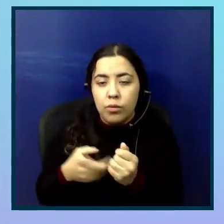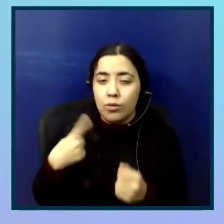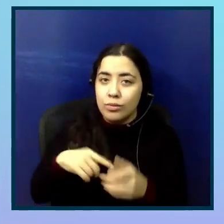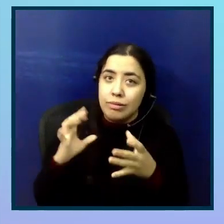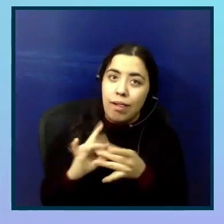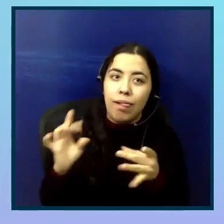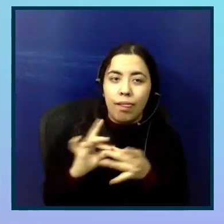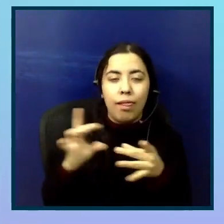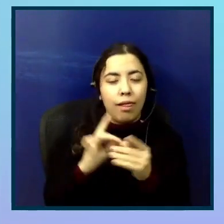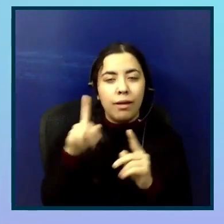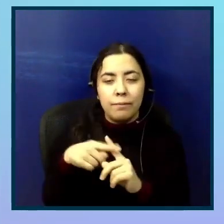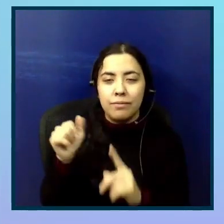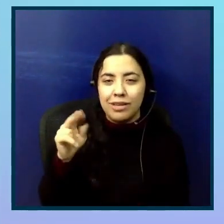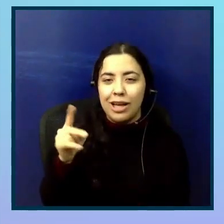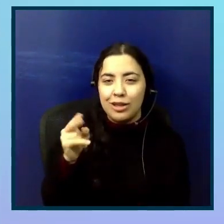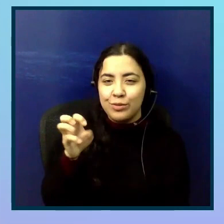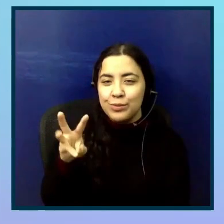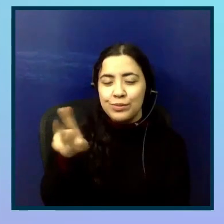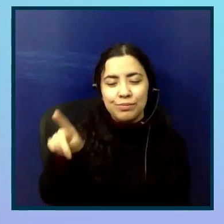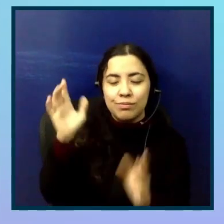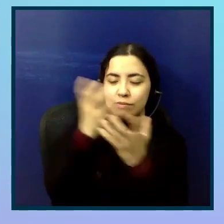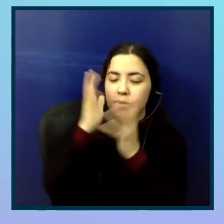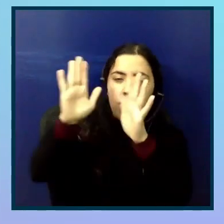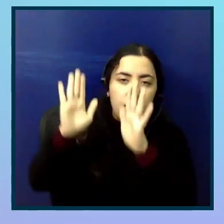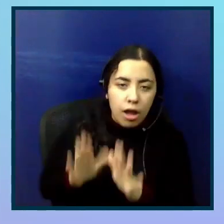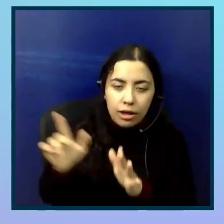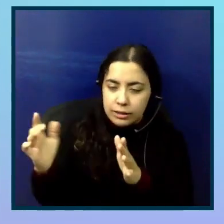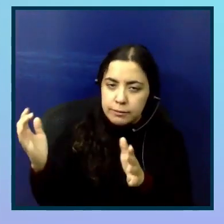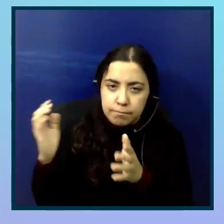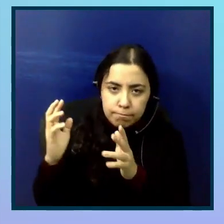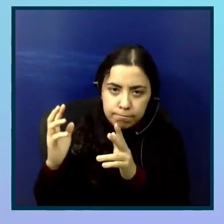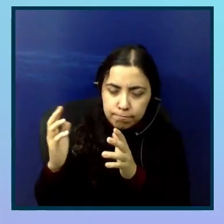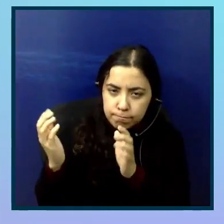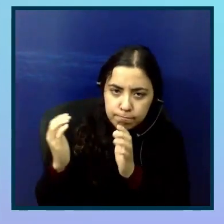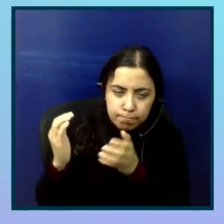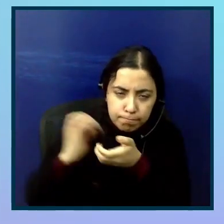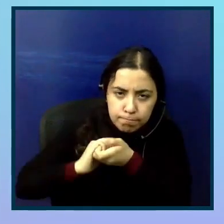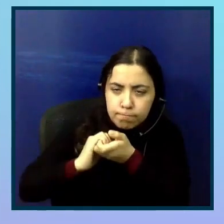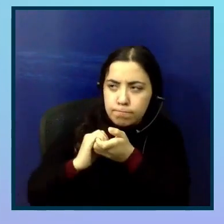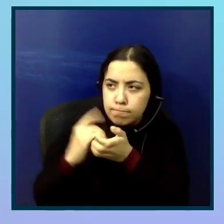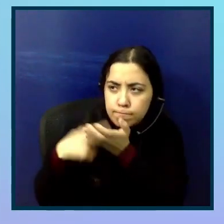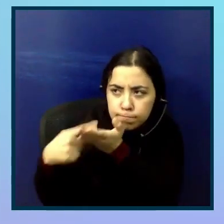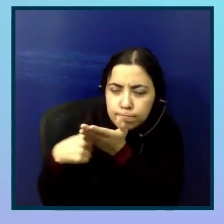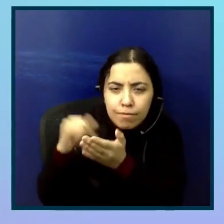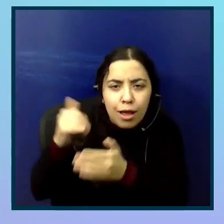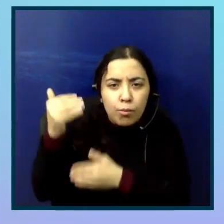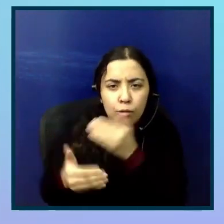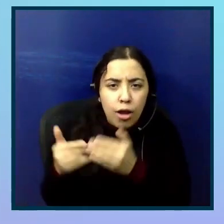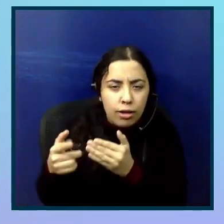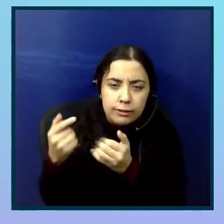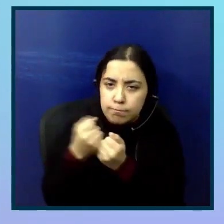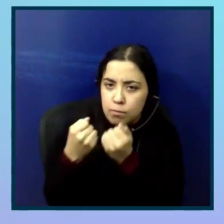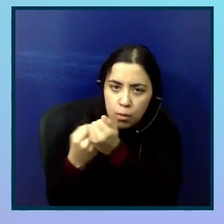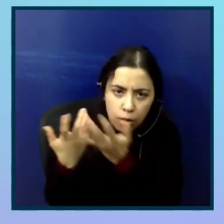who is absolutely awesome, was a pretty close partner in this process. And we also have a great engineer on the team,